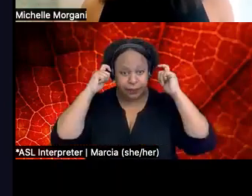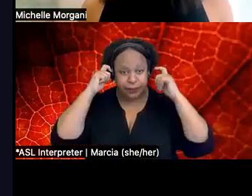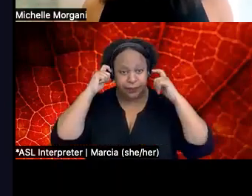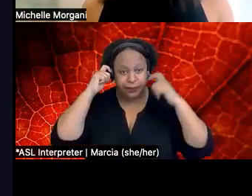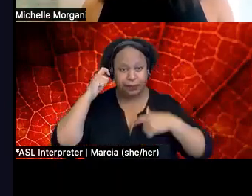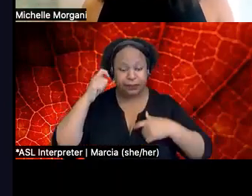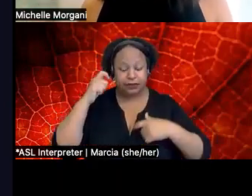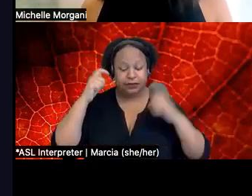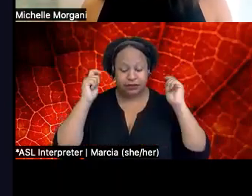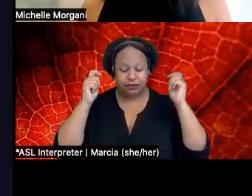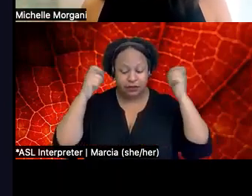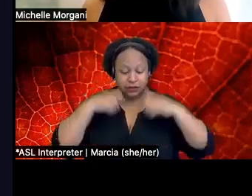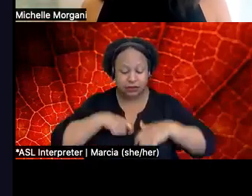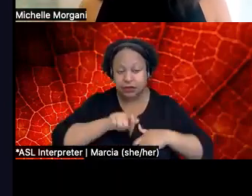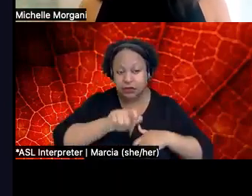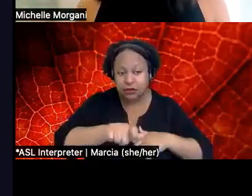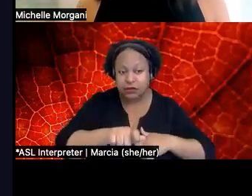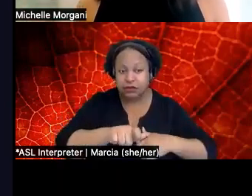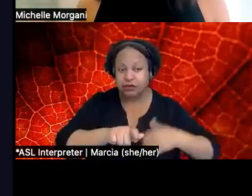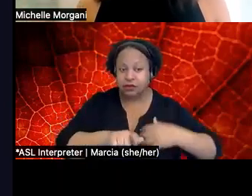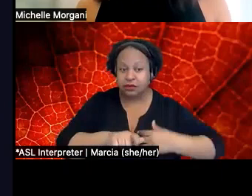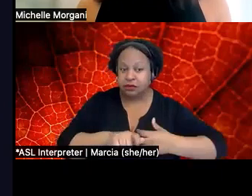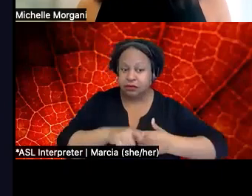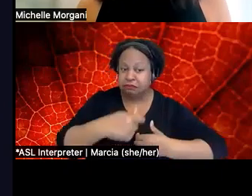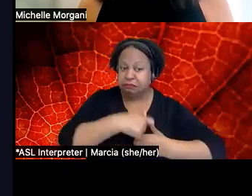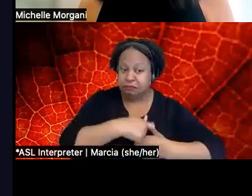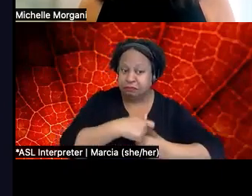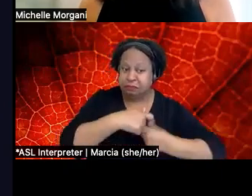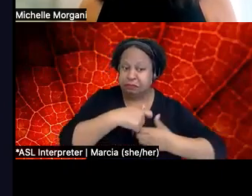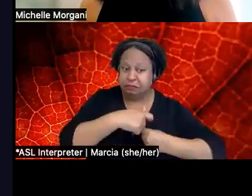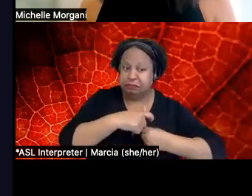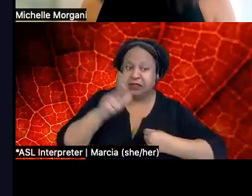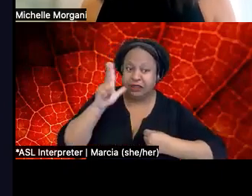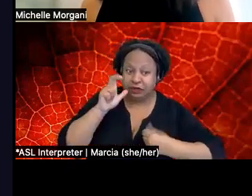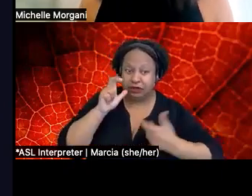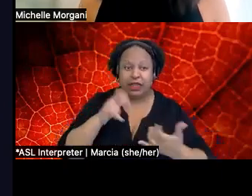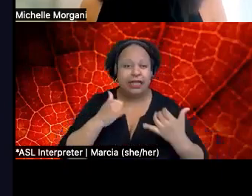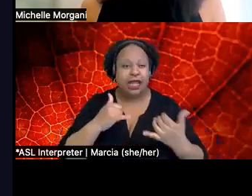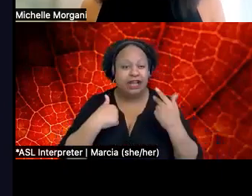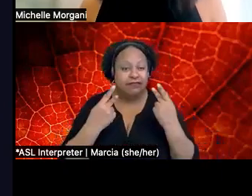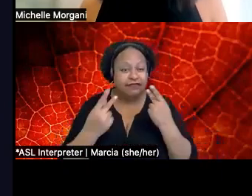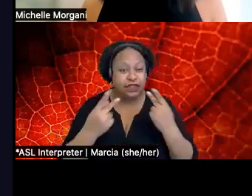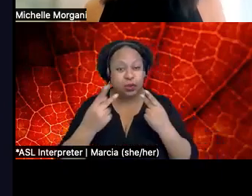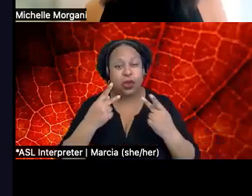a stethoscope for a student who has no hearing but is now able to visually see